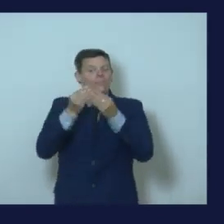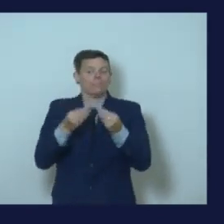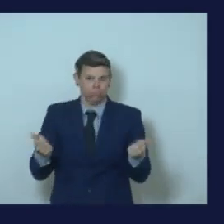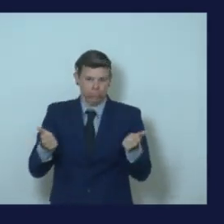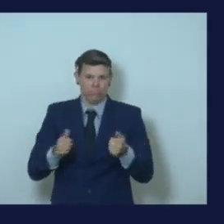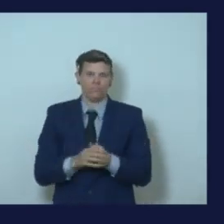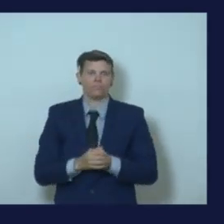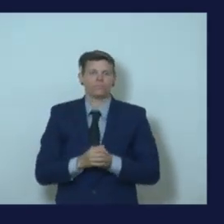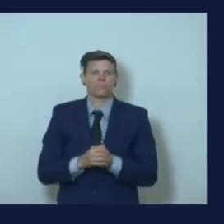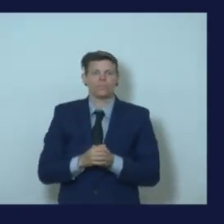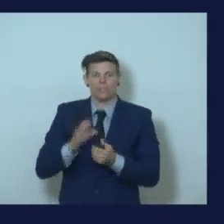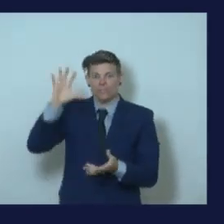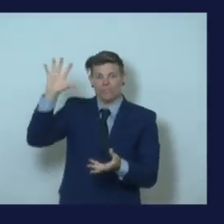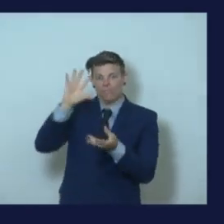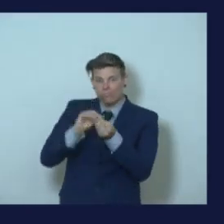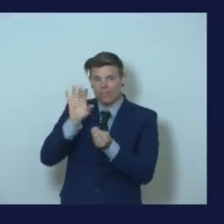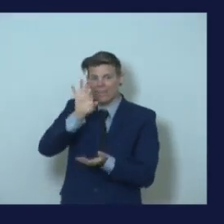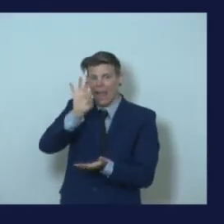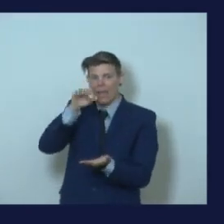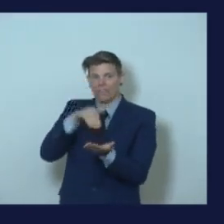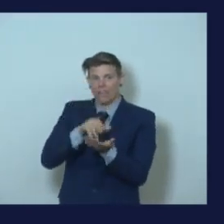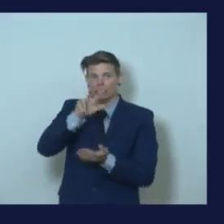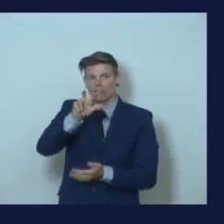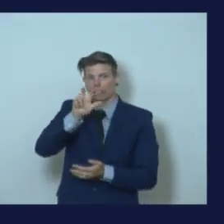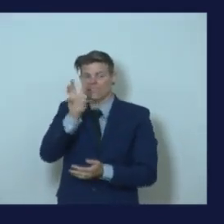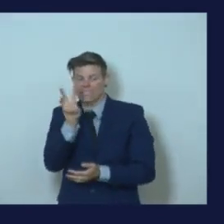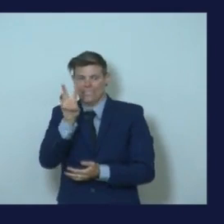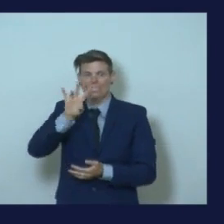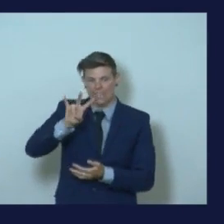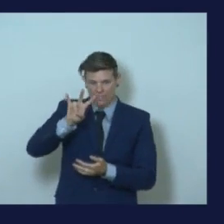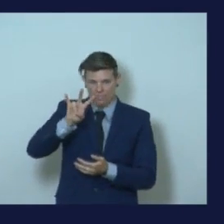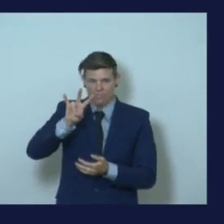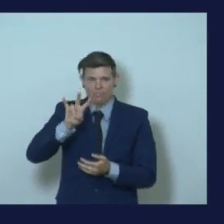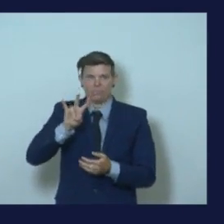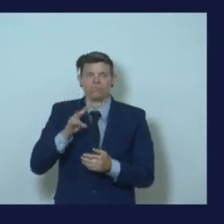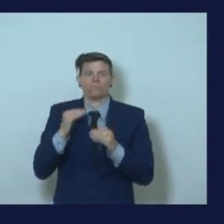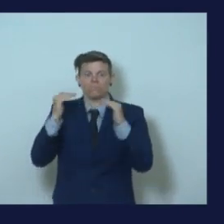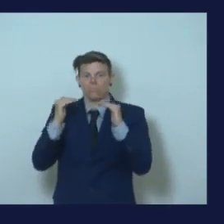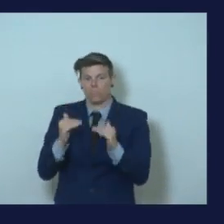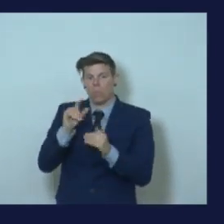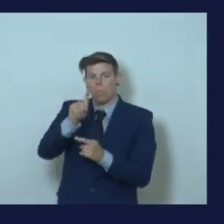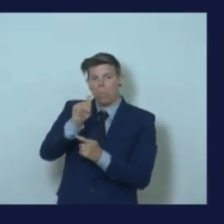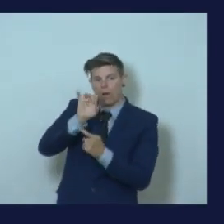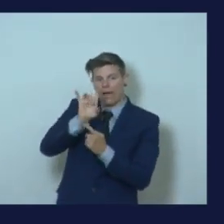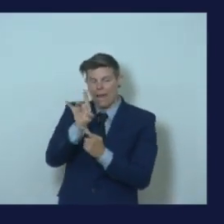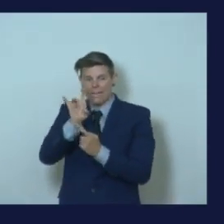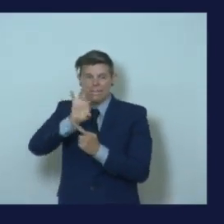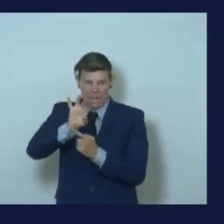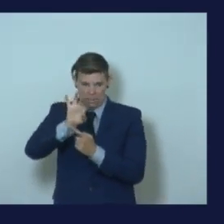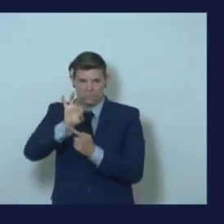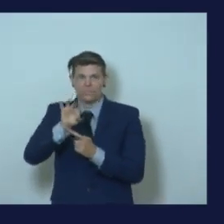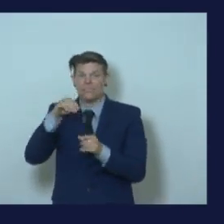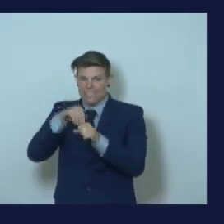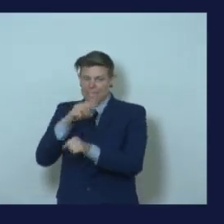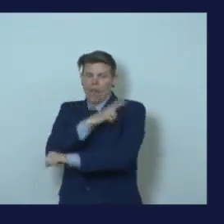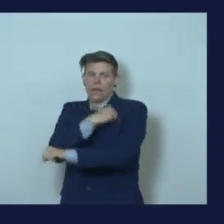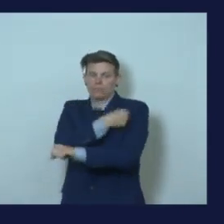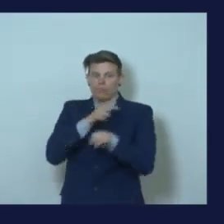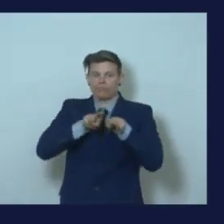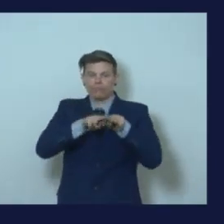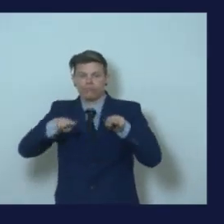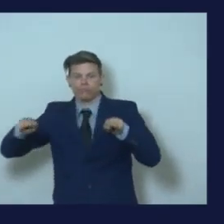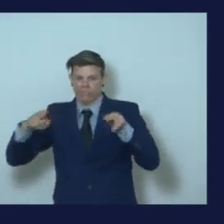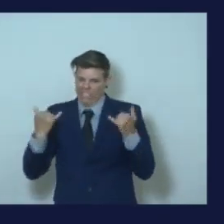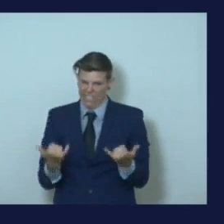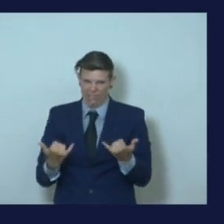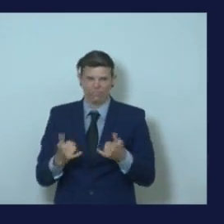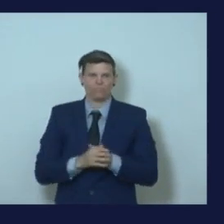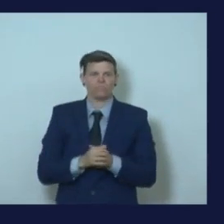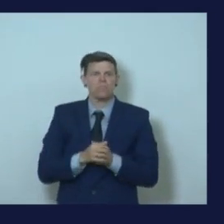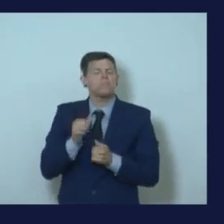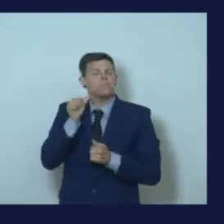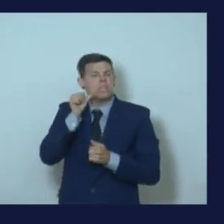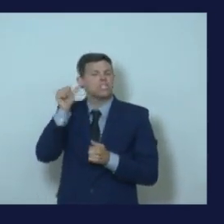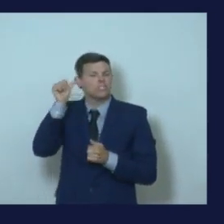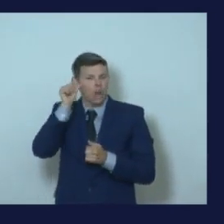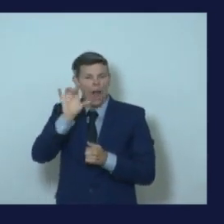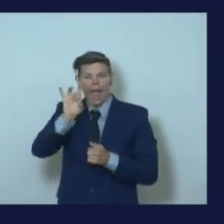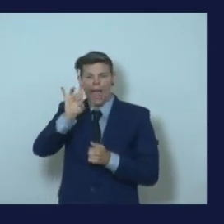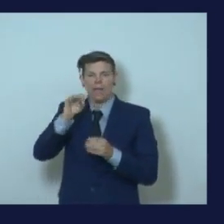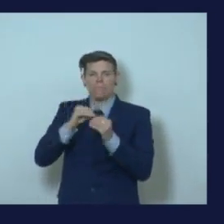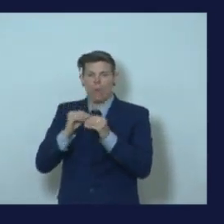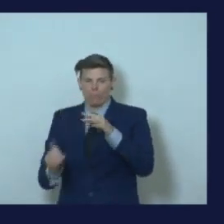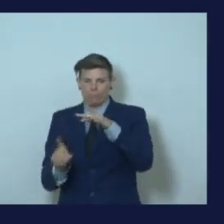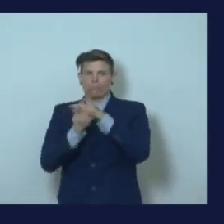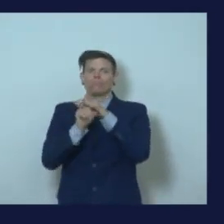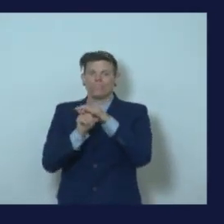WE ARE NOT GOING TO BE FREE OF COVID OR COVID RISKS AND THAT BRINGS OUR TOTAL TO NINE THOUSAND THREE HUNDRED AND SIXTY-SEVEN WE HAVE HUNDRED AND EIGHTY NINE INDIVIDUALS